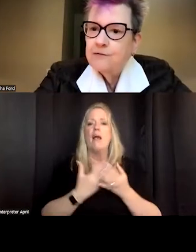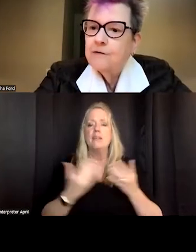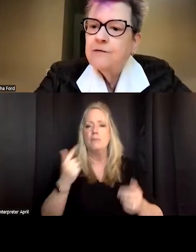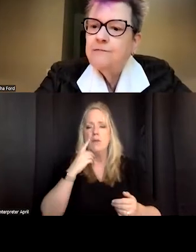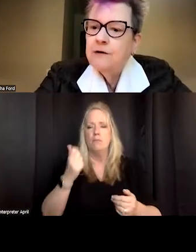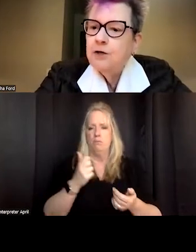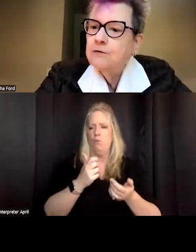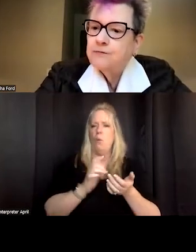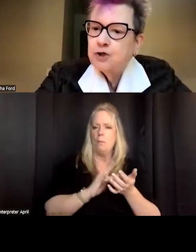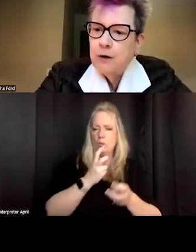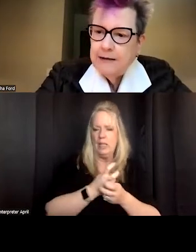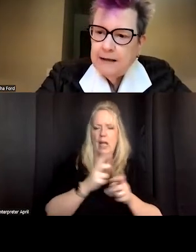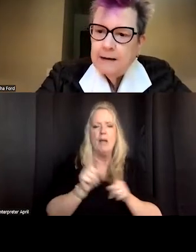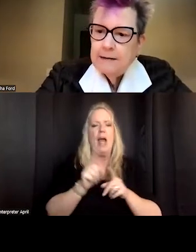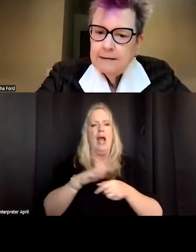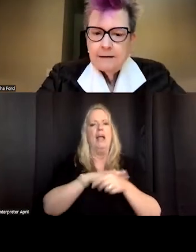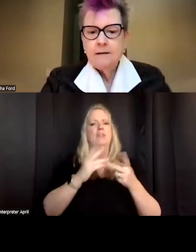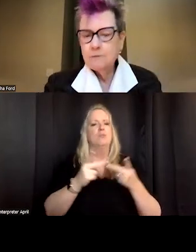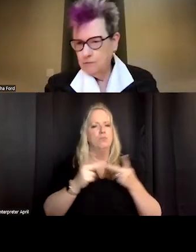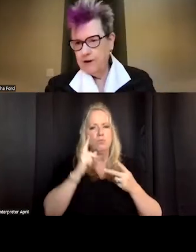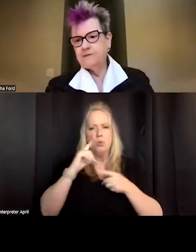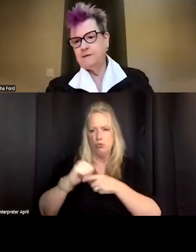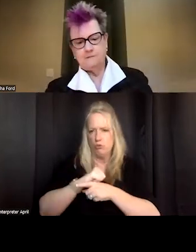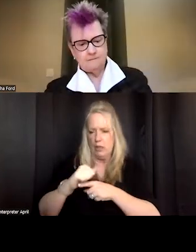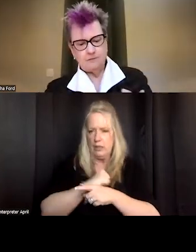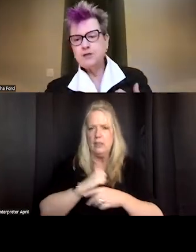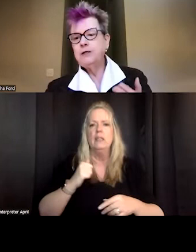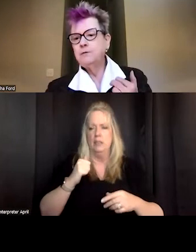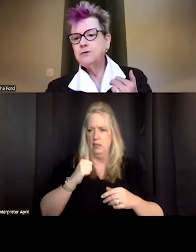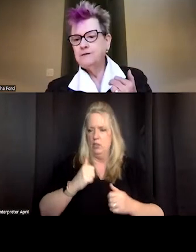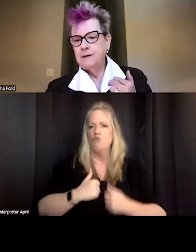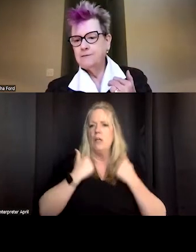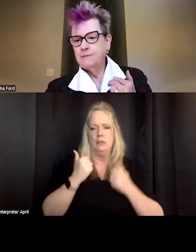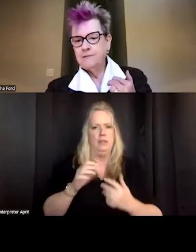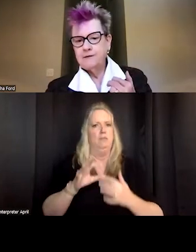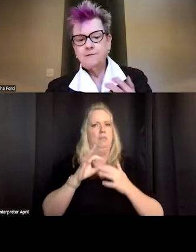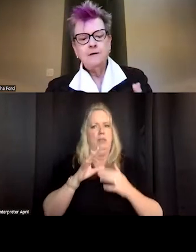SERVED AS VENUES FOR TRAINING. RESIDENTS. ESPECIALLY EMERGENCY MEDICINE RESIDENTS,